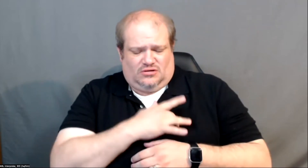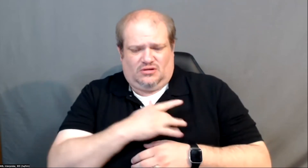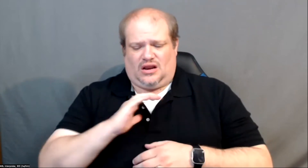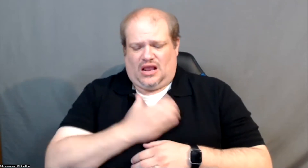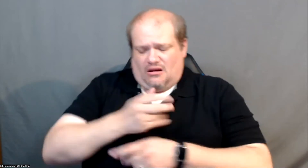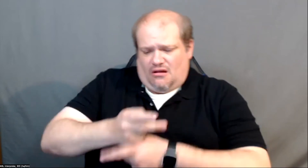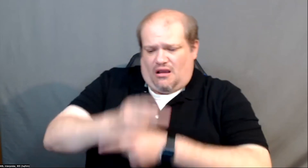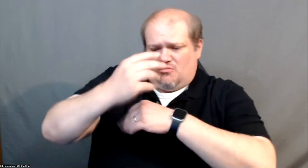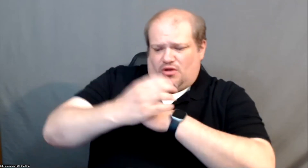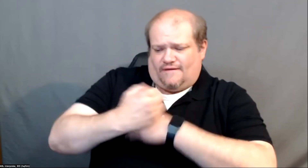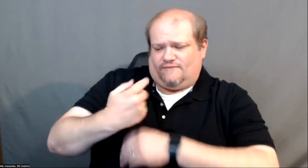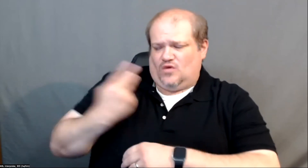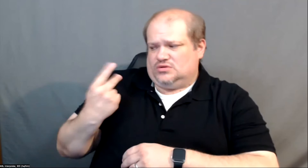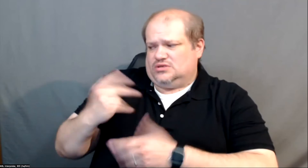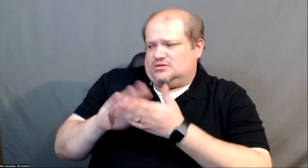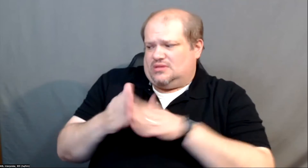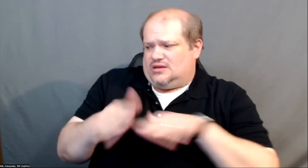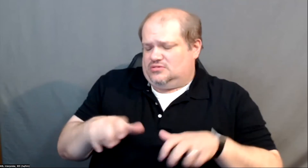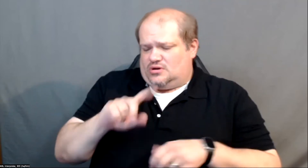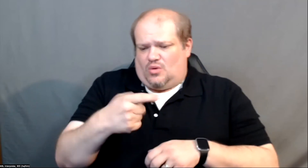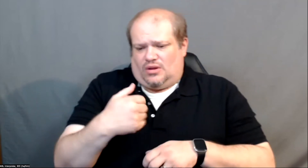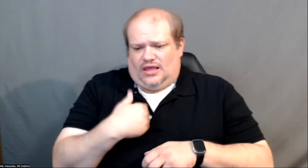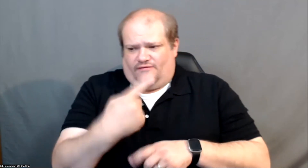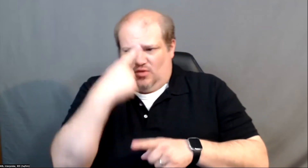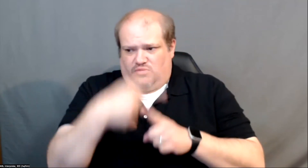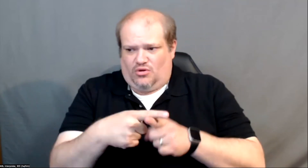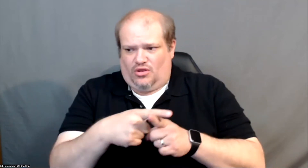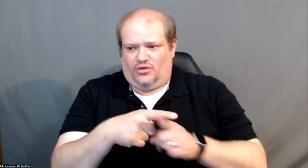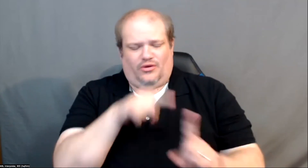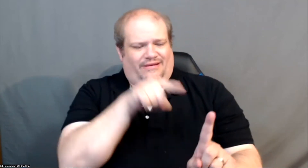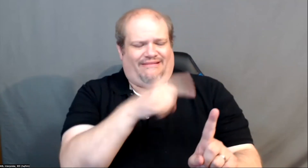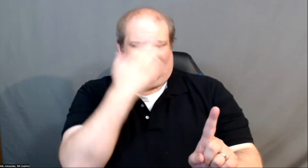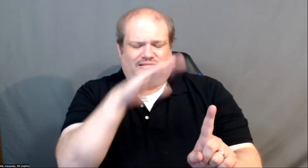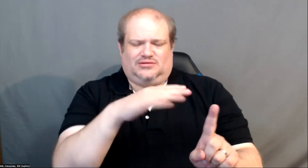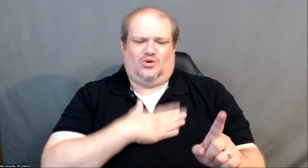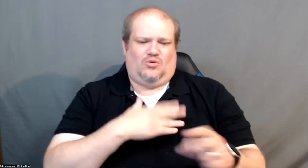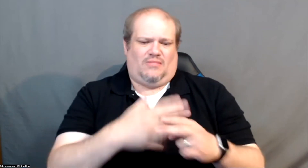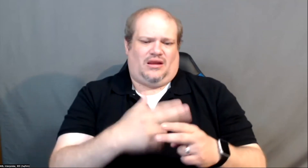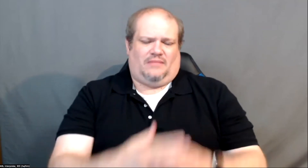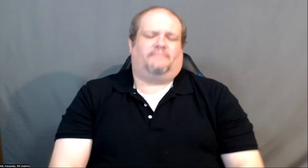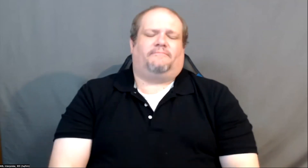forced us to be // I only have one brother // he doesn’t even know my name. Thank you.